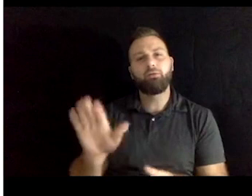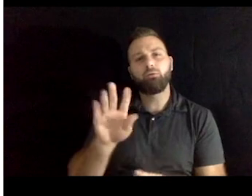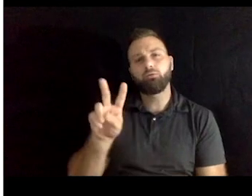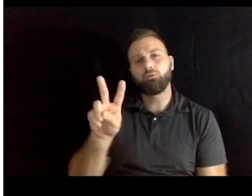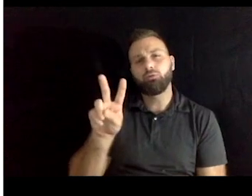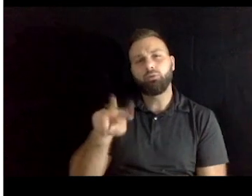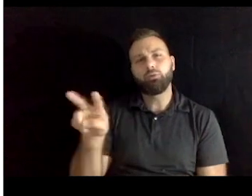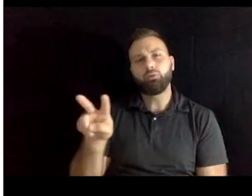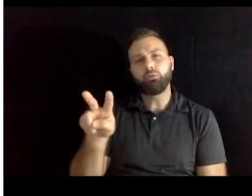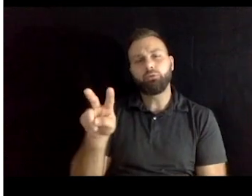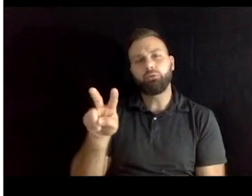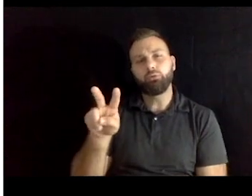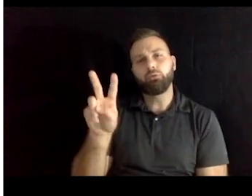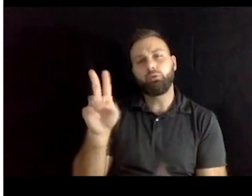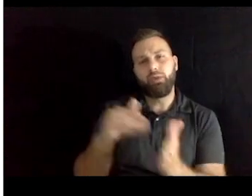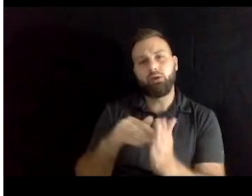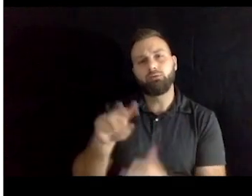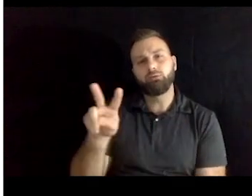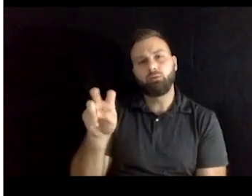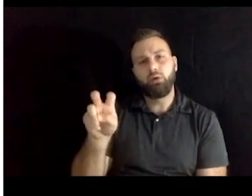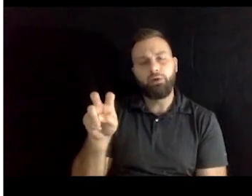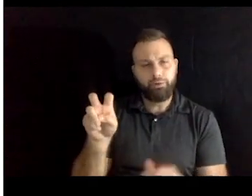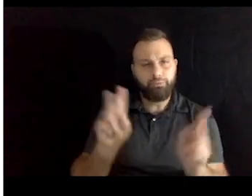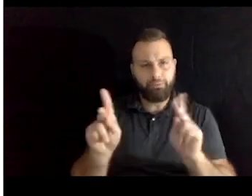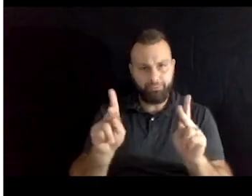the intervention included support, supported employment services,